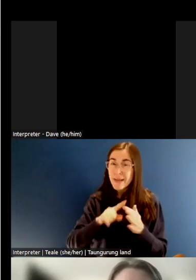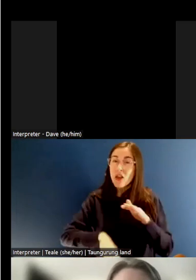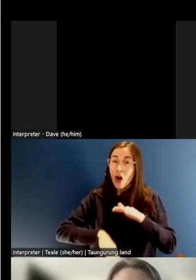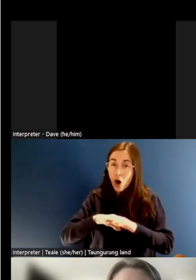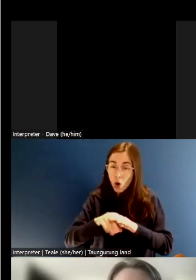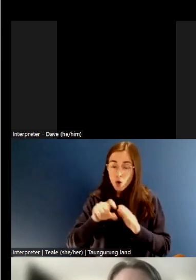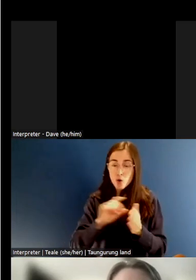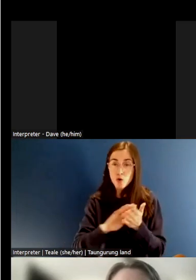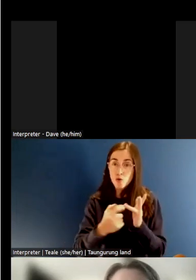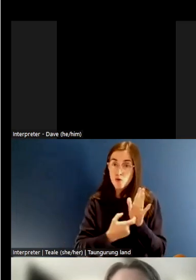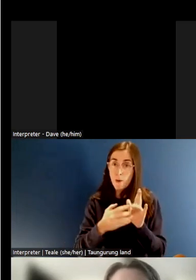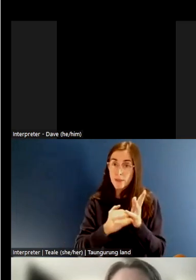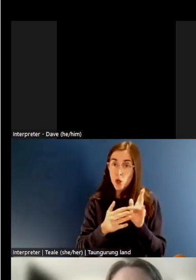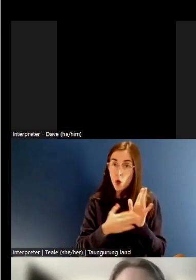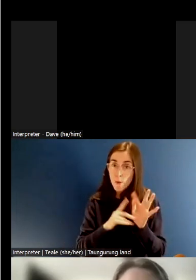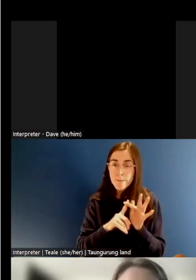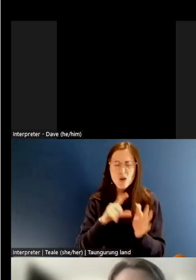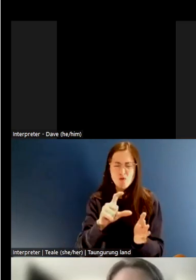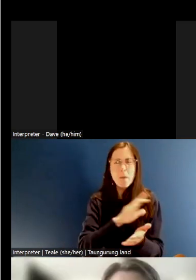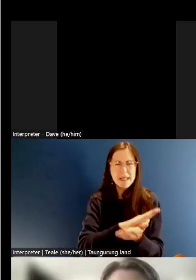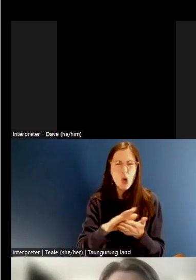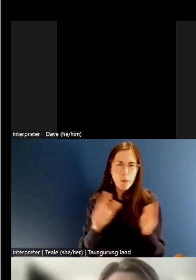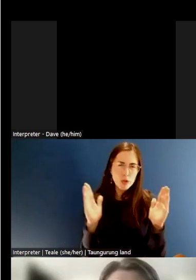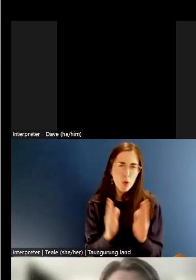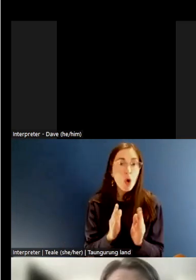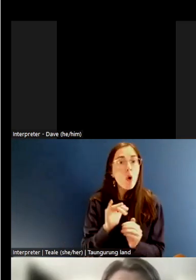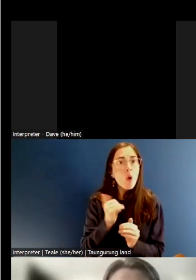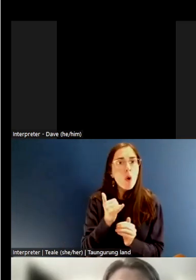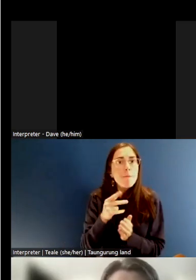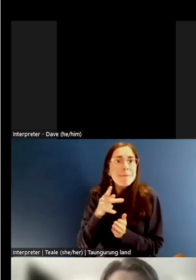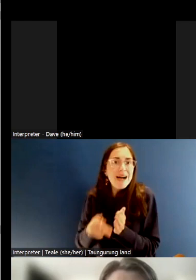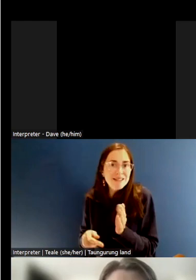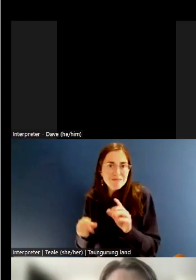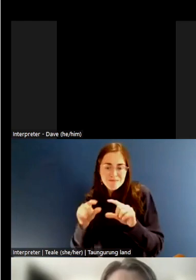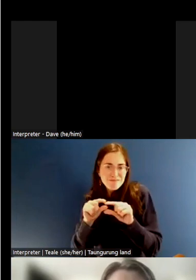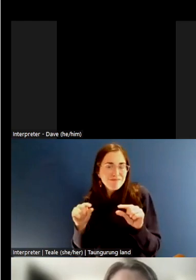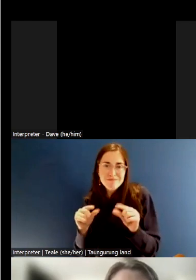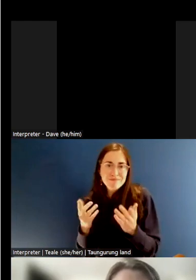So extra bits or missing bits that can be quite small, but it's parts of chromosomes.